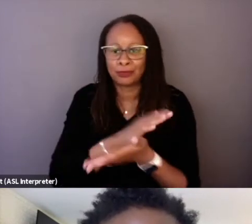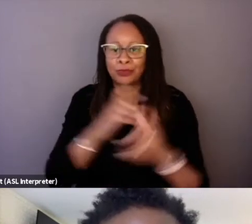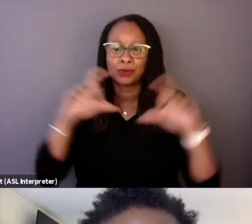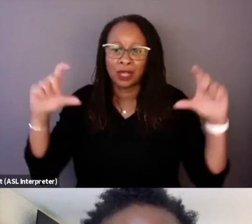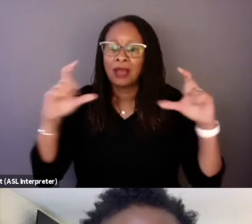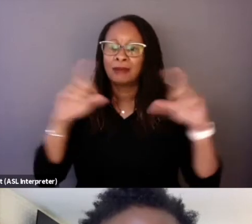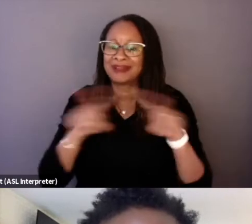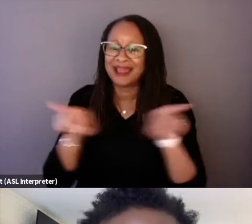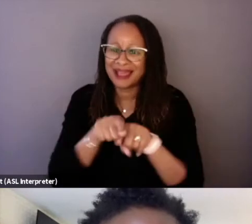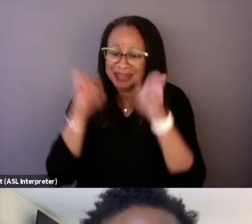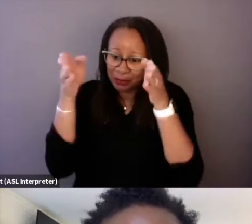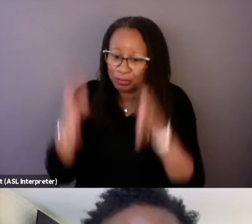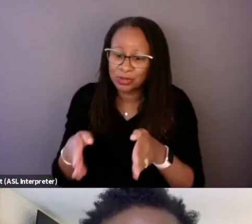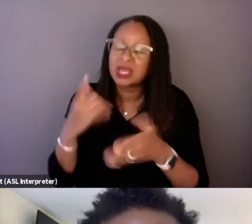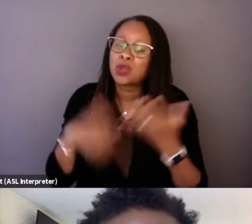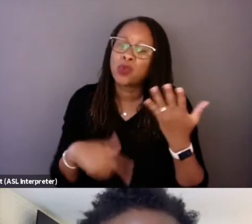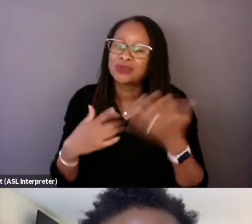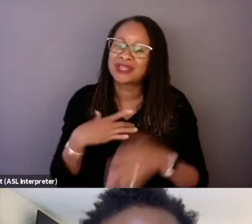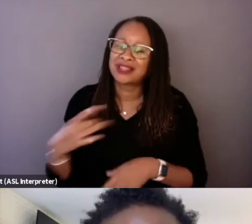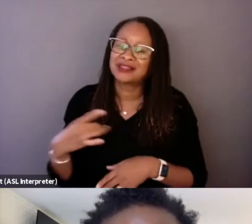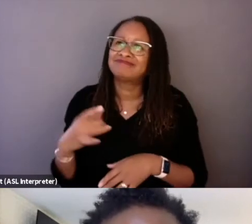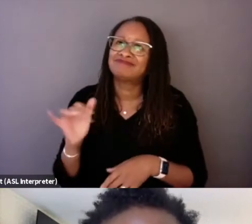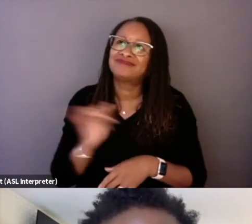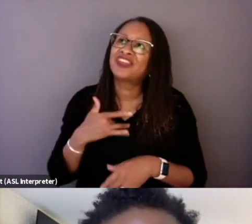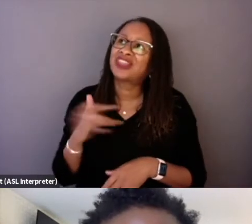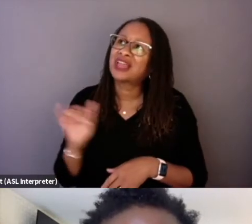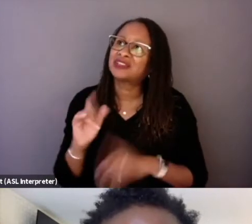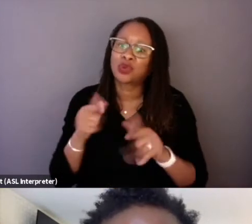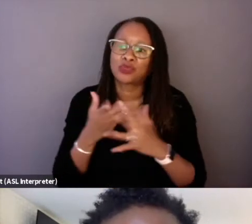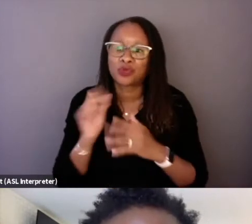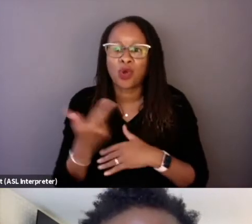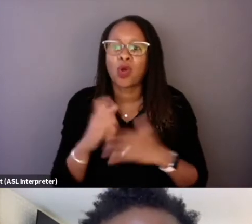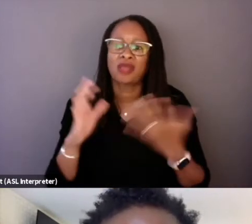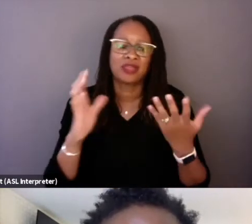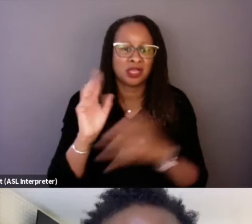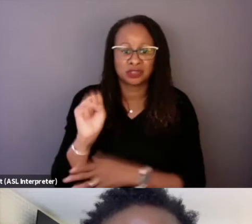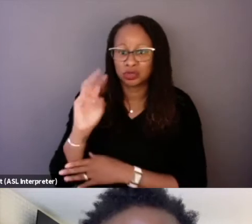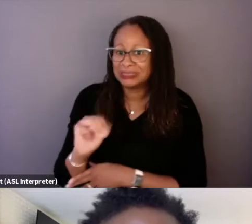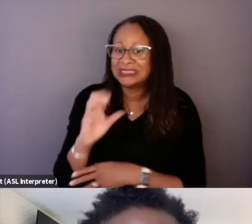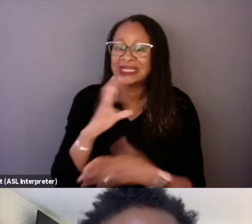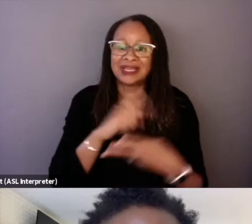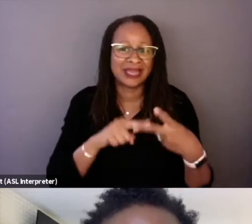what was it like wading through all of the material and the social media presence and talking to the people that knew her.